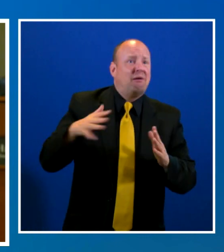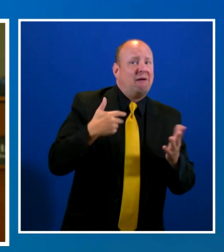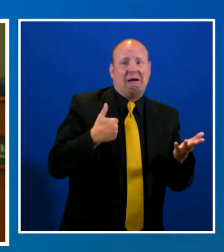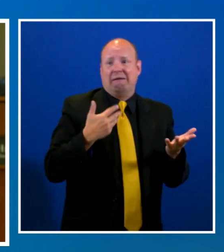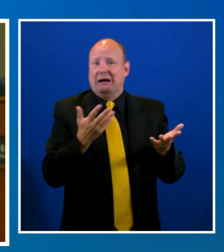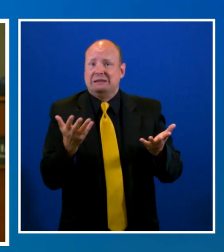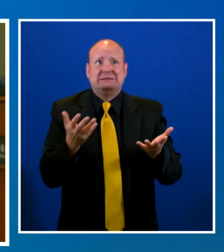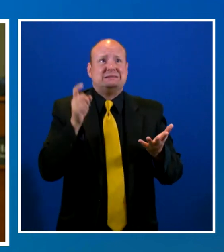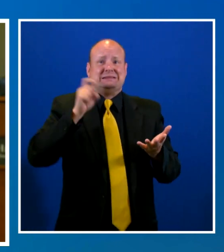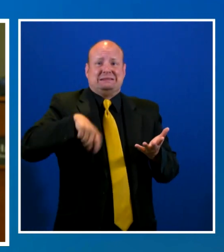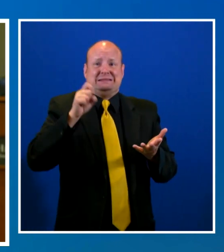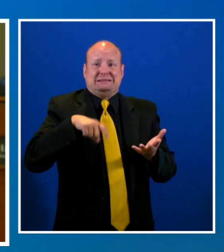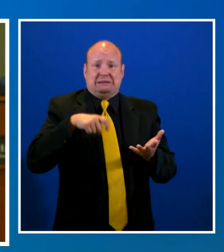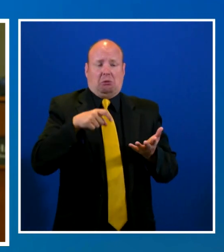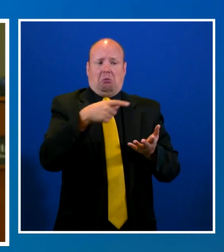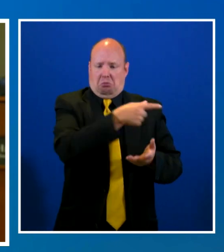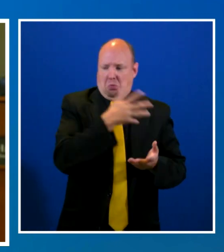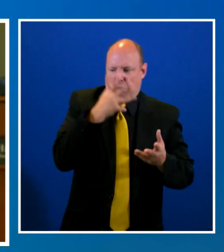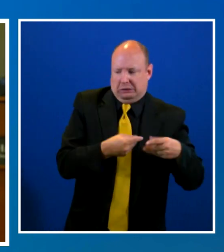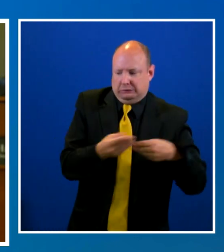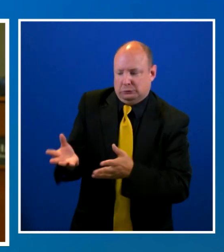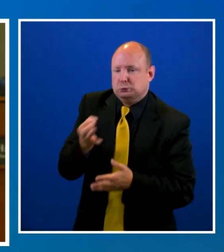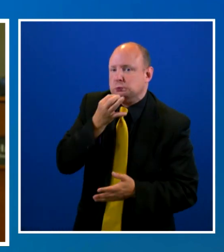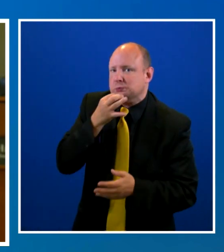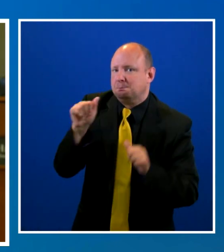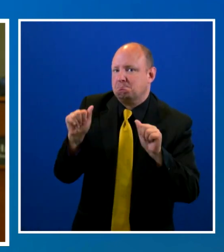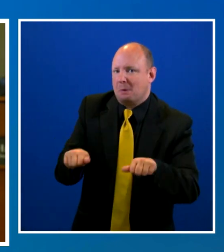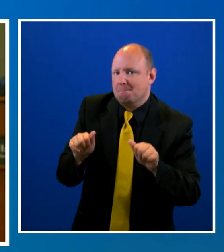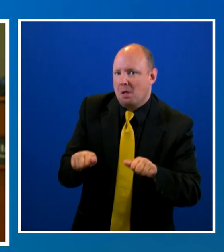Additional spots for assistance are scheduled to open on